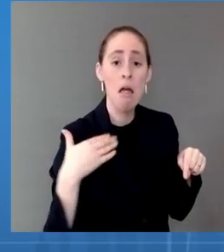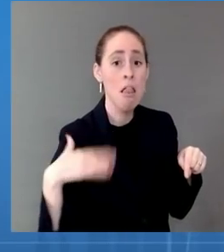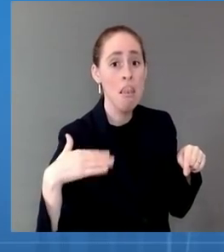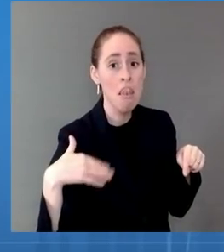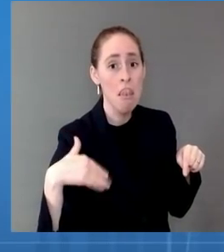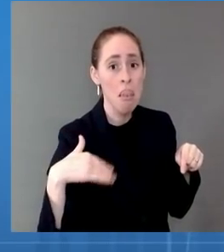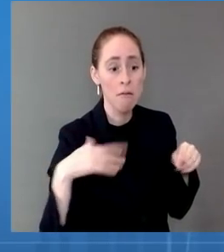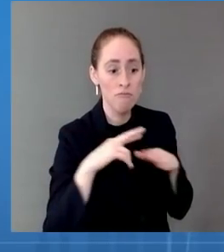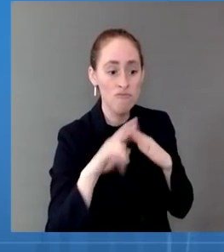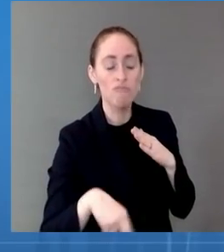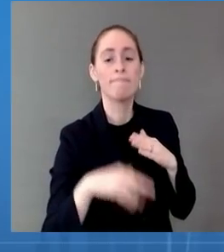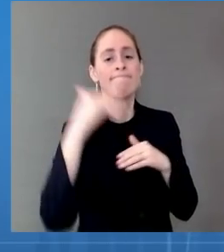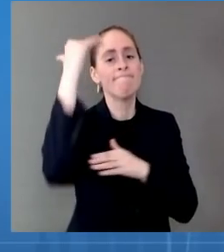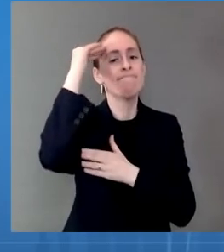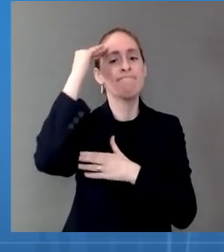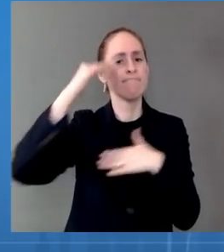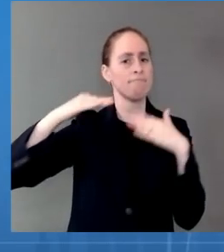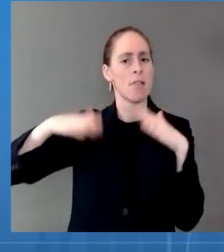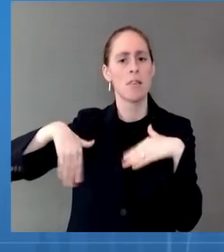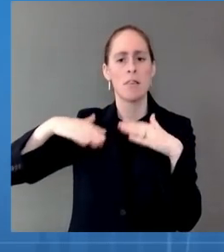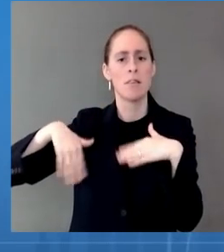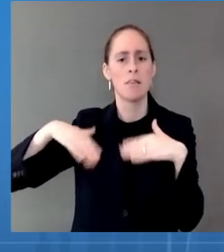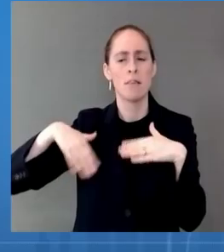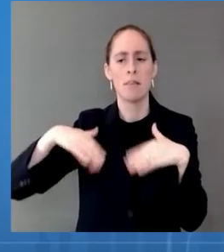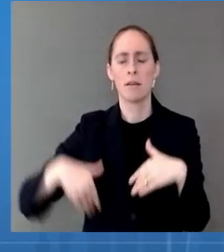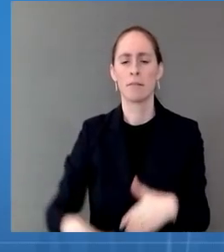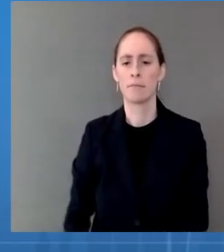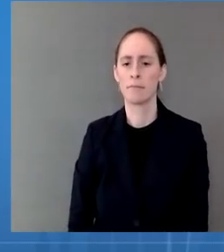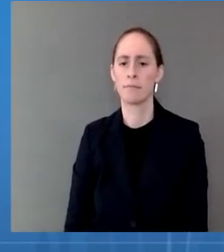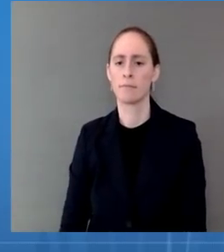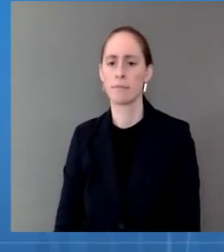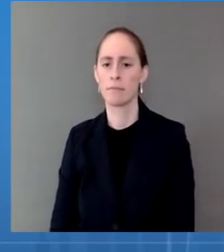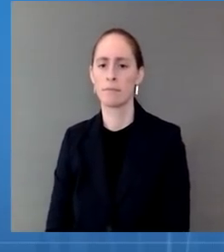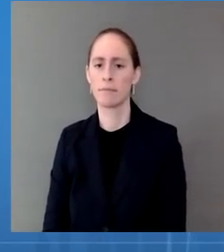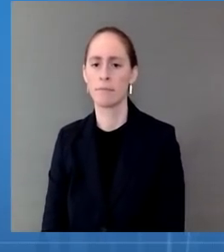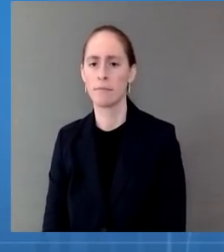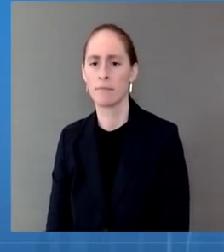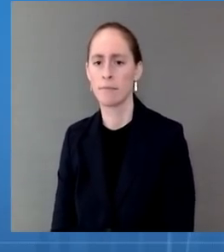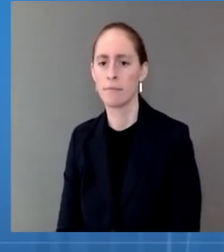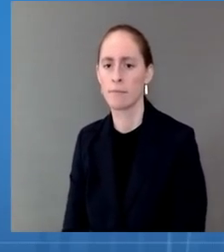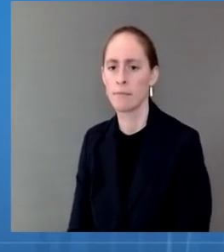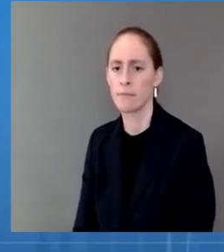are generally good indications and hints of a clinical outcome.